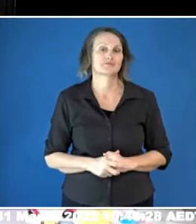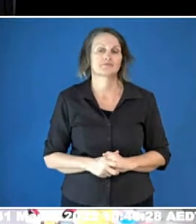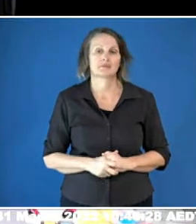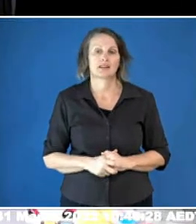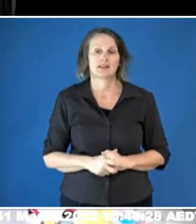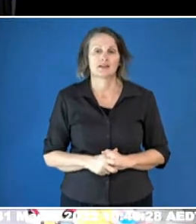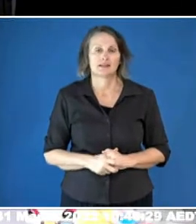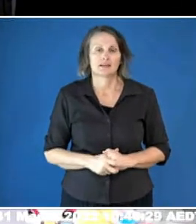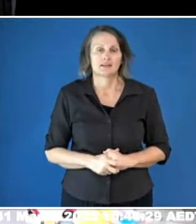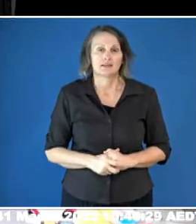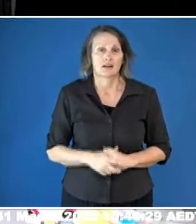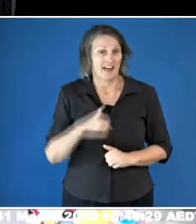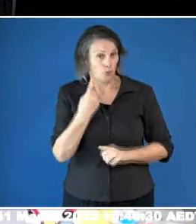Just had one question for Libby.